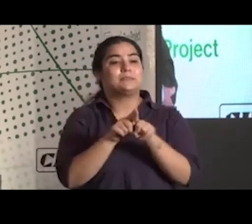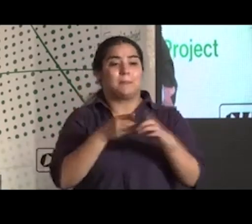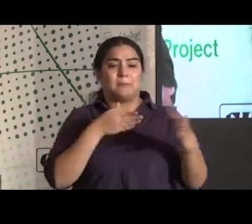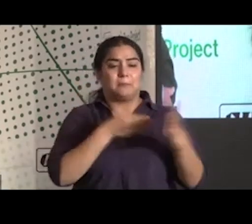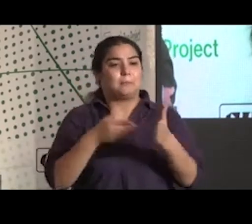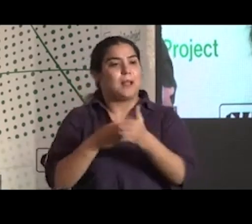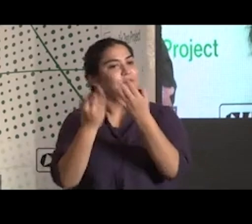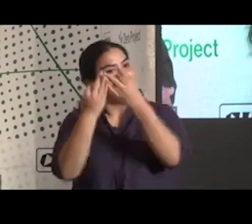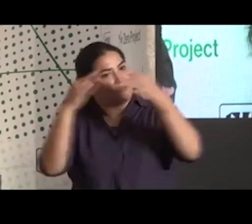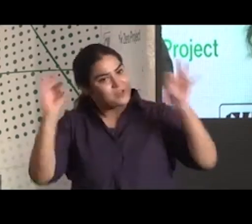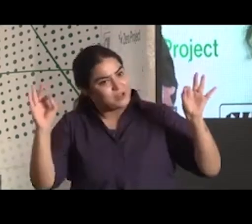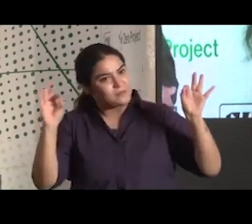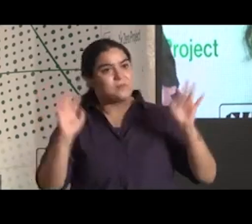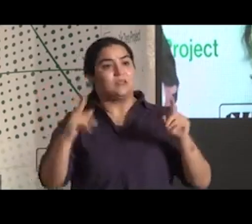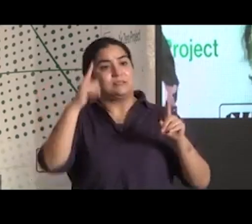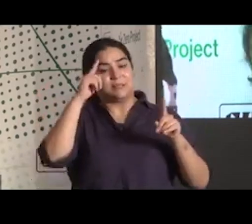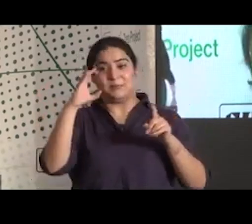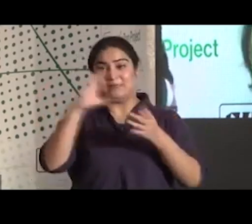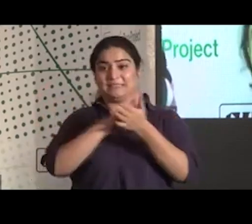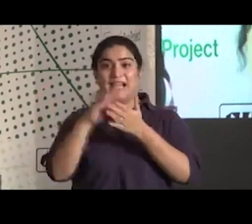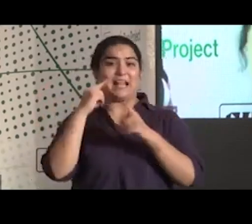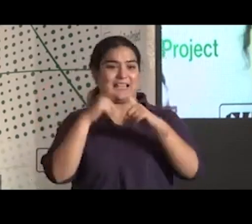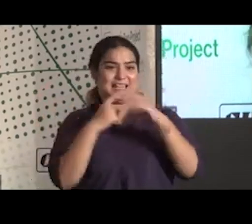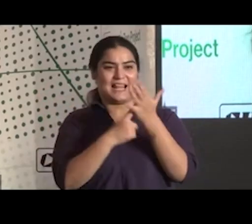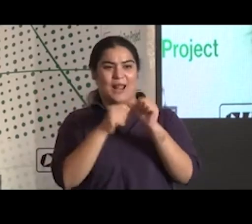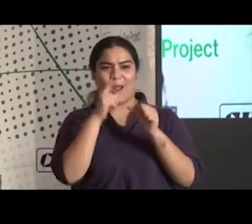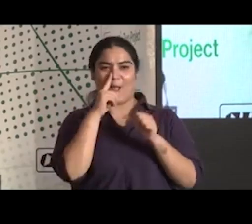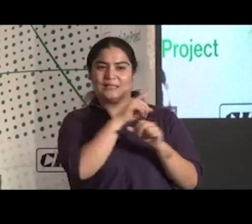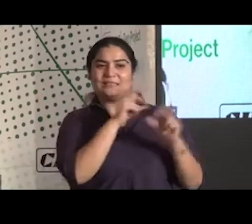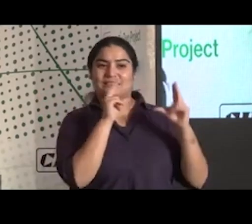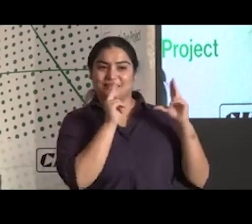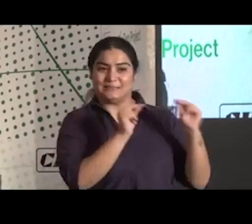And as a titration, my last you know, moderator said,